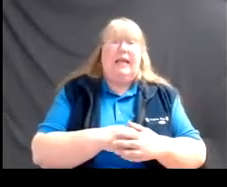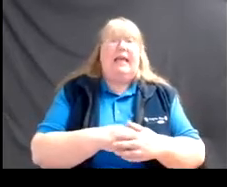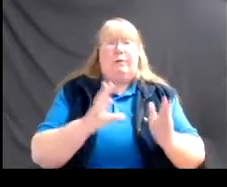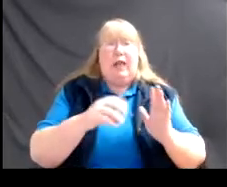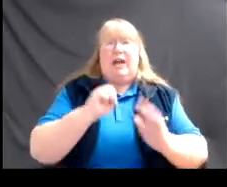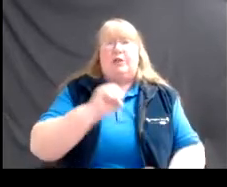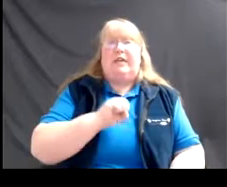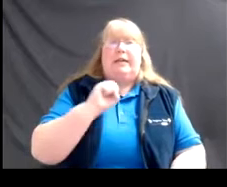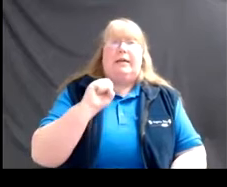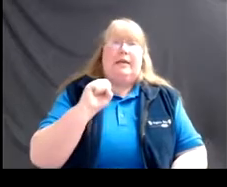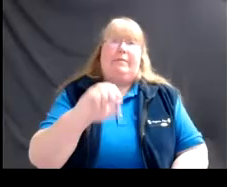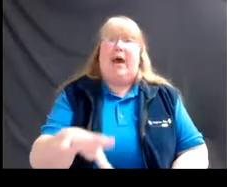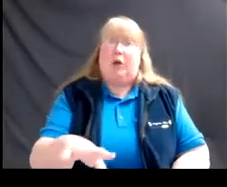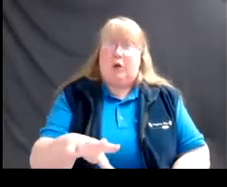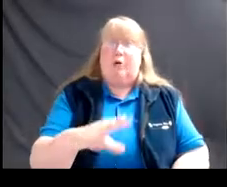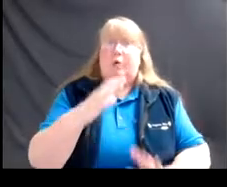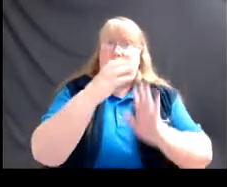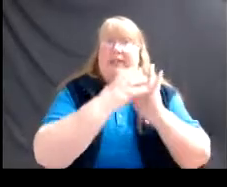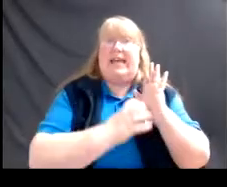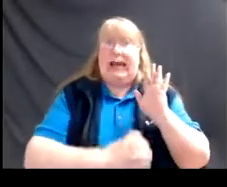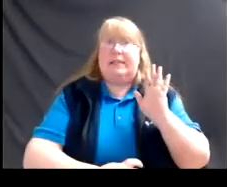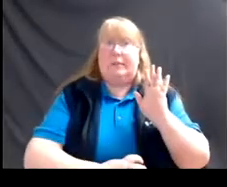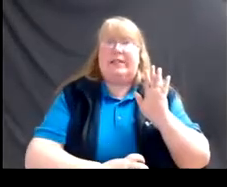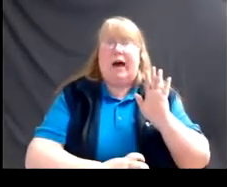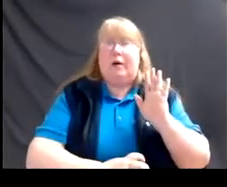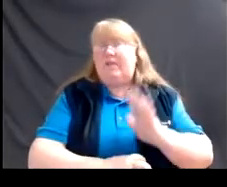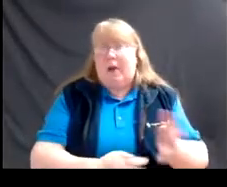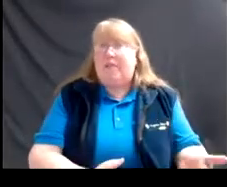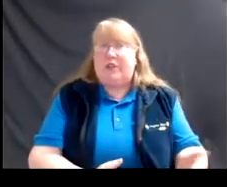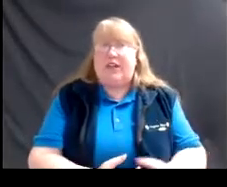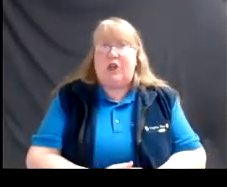it will actually e-mail you the text printout of the conversation.